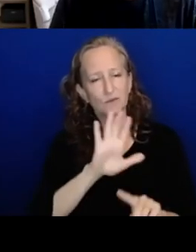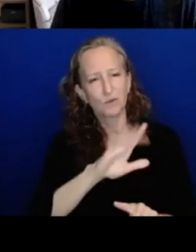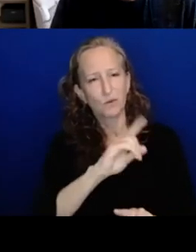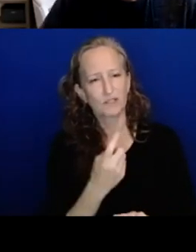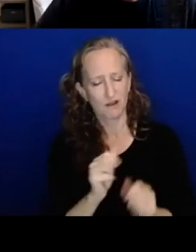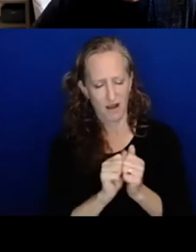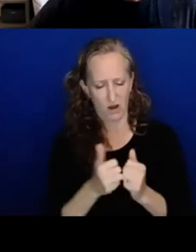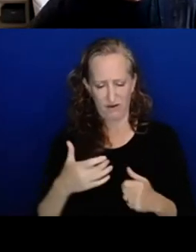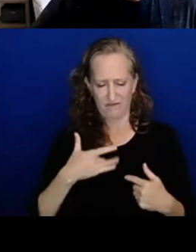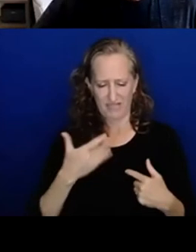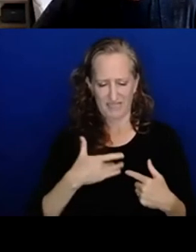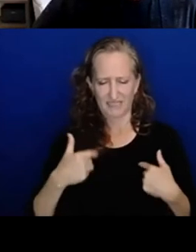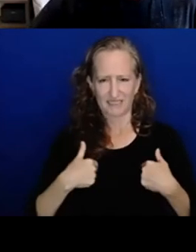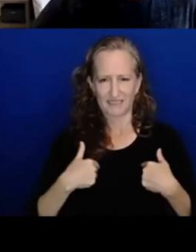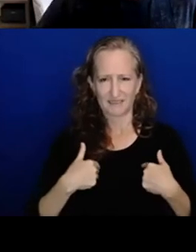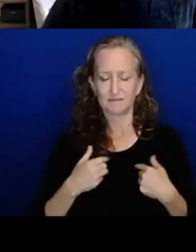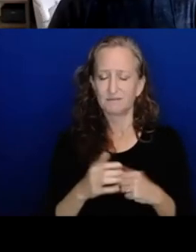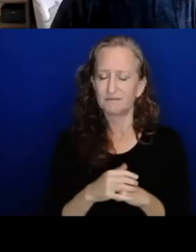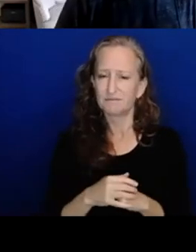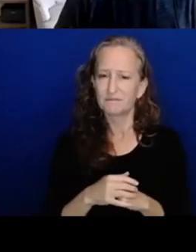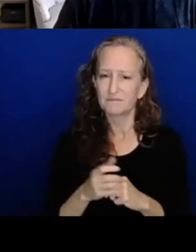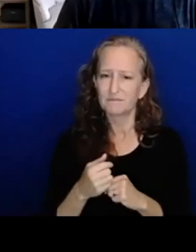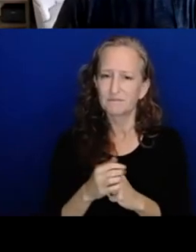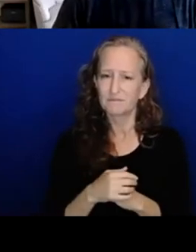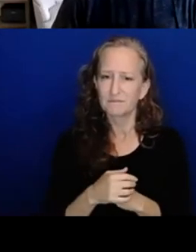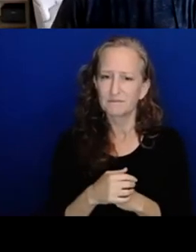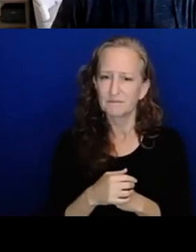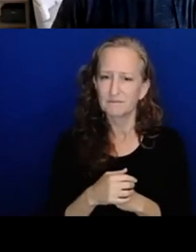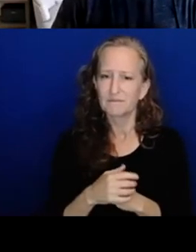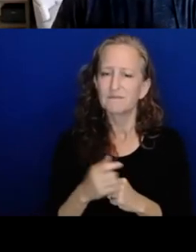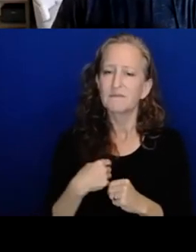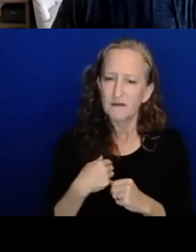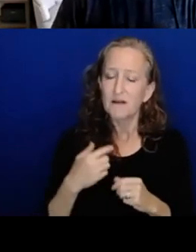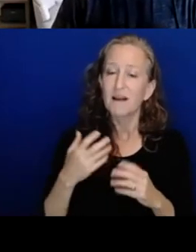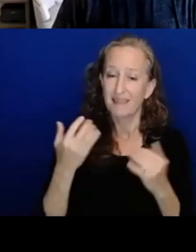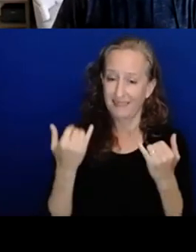that period has really done for me it helped me to be deeply appreciative of all that I